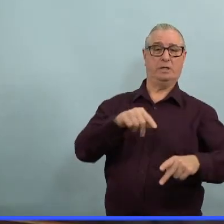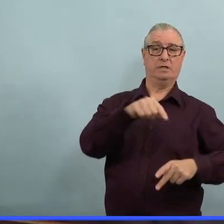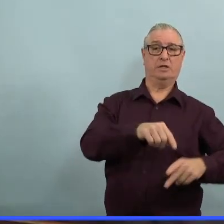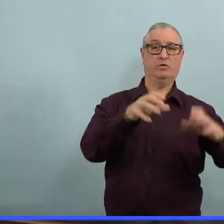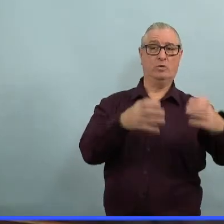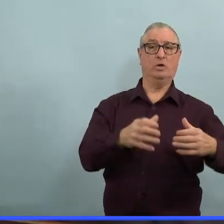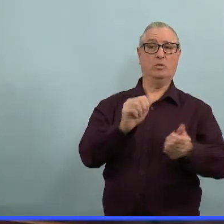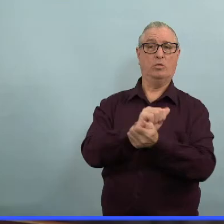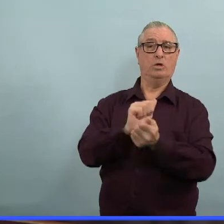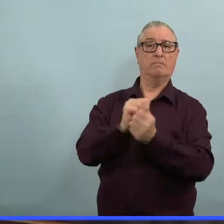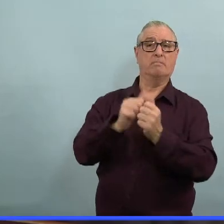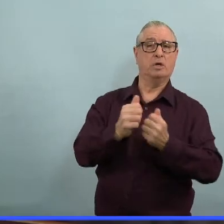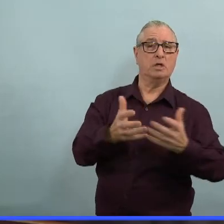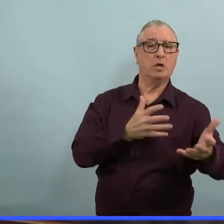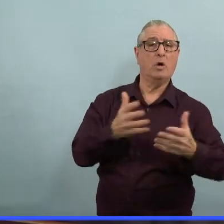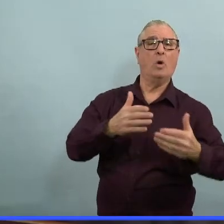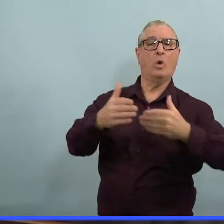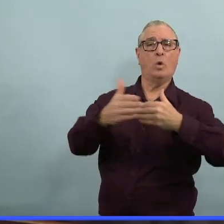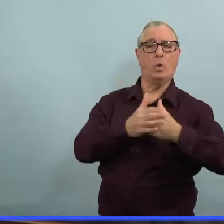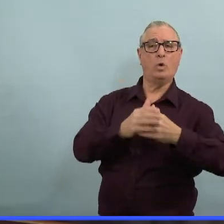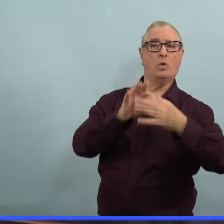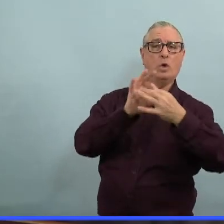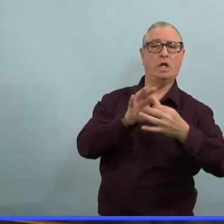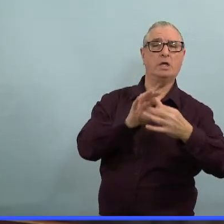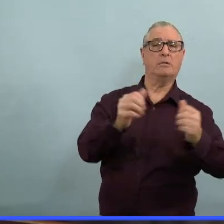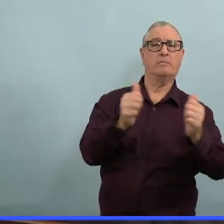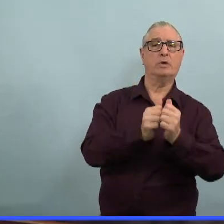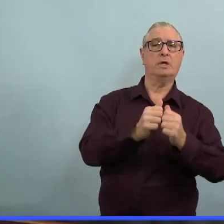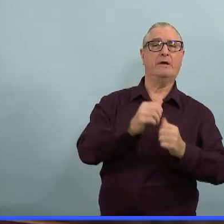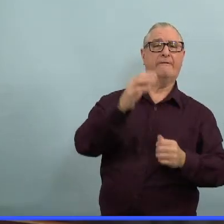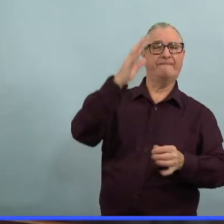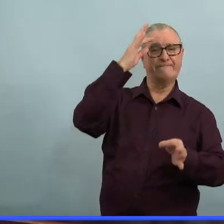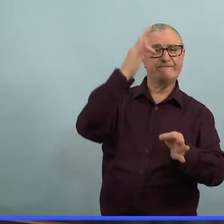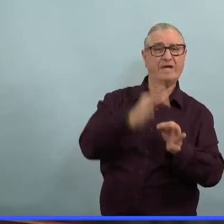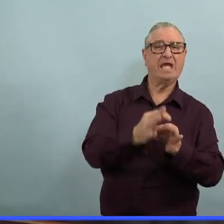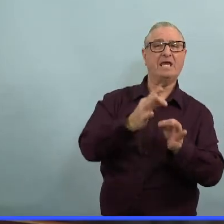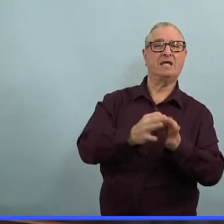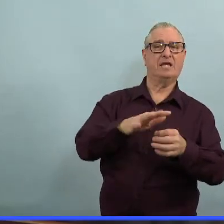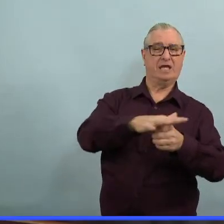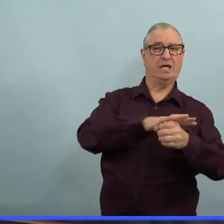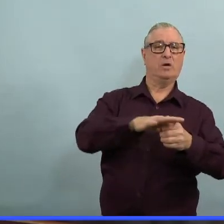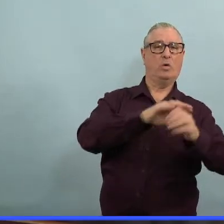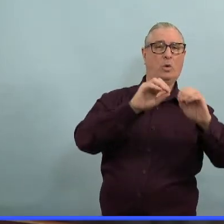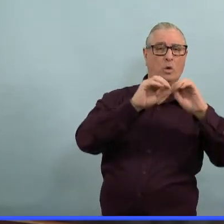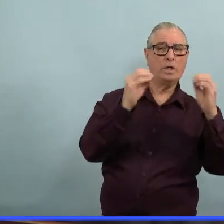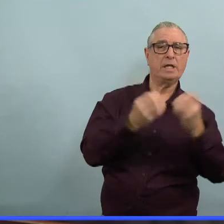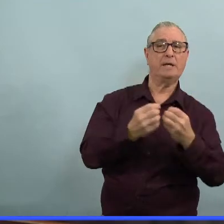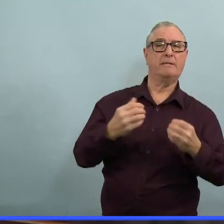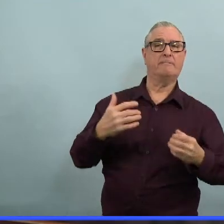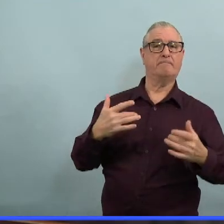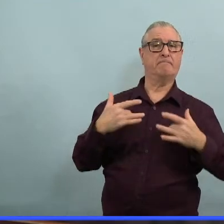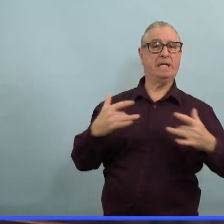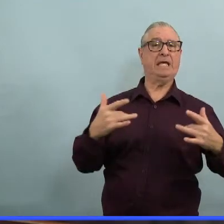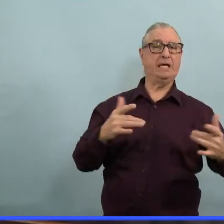community as well so we're in constant contact with them about about the orders as well they